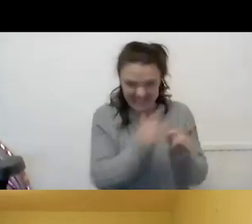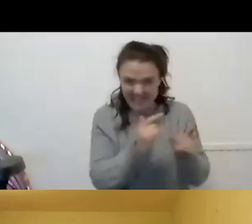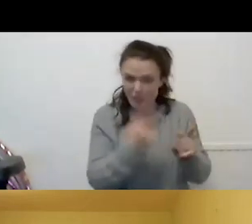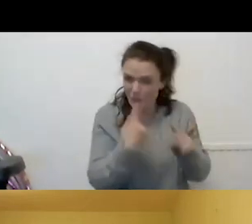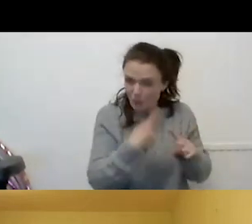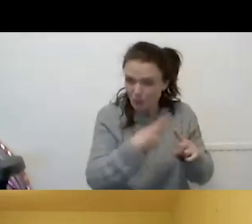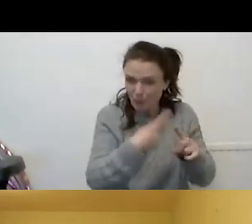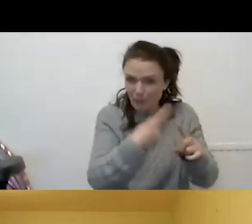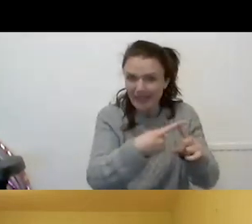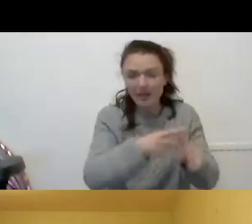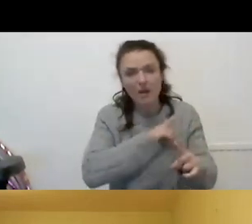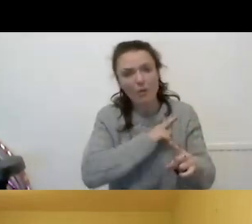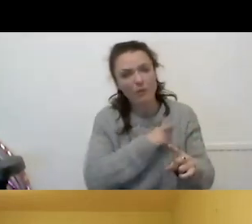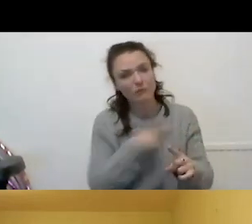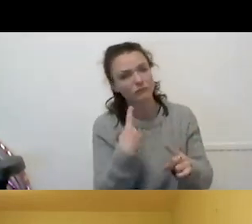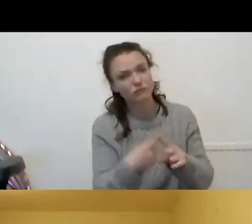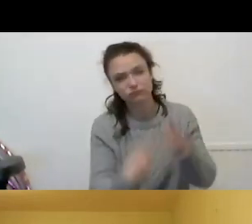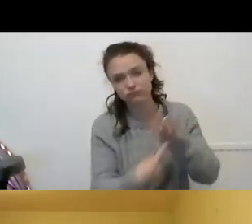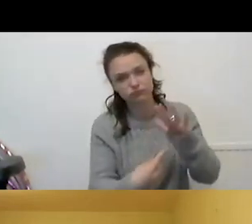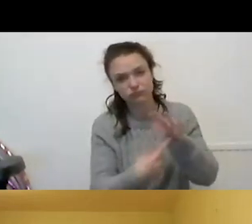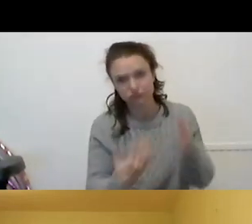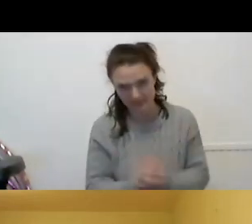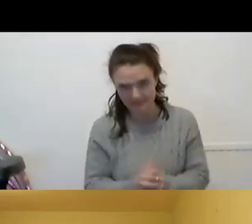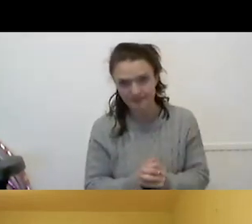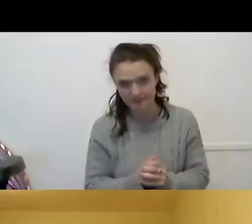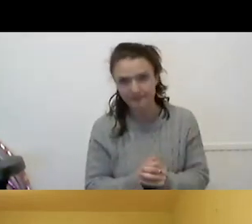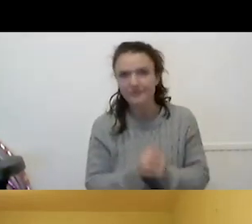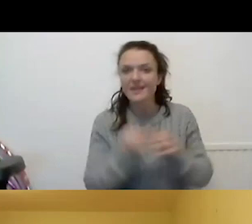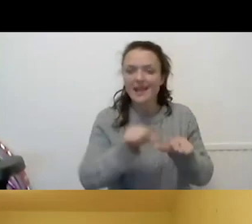The next stage is where the vaccine is to be tested in humans. And for this, there needs to